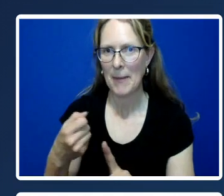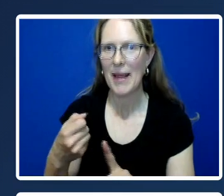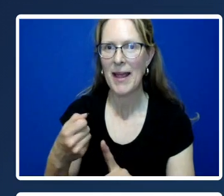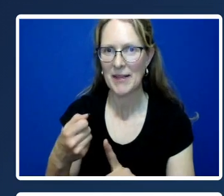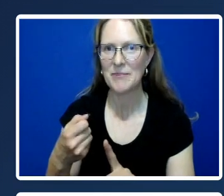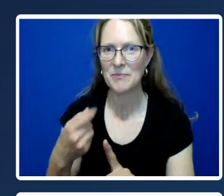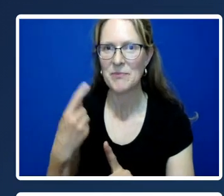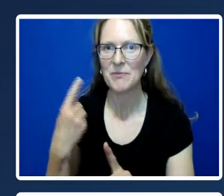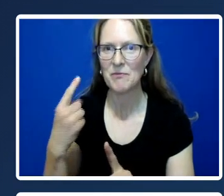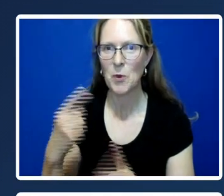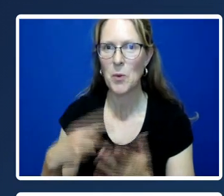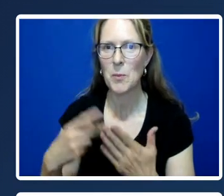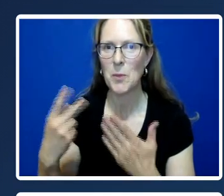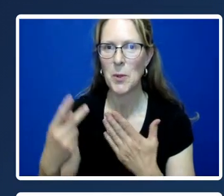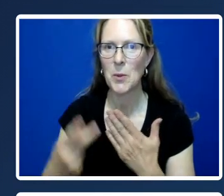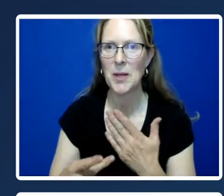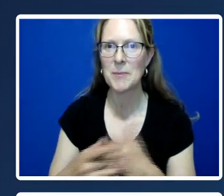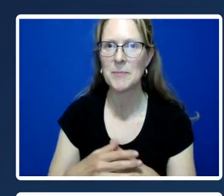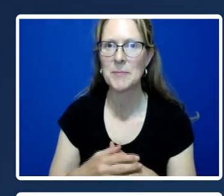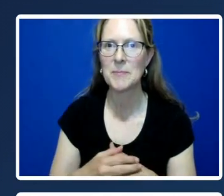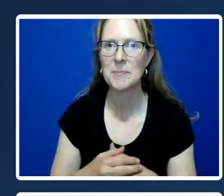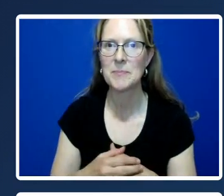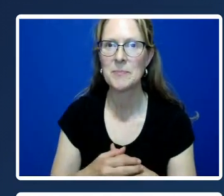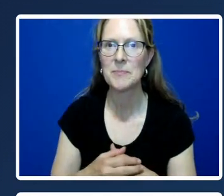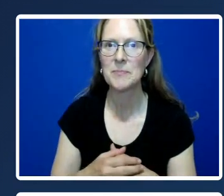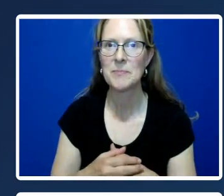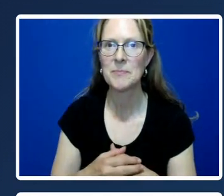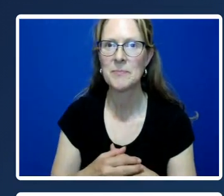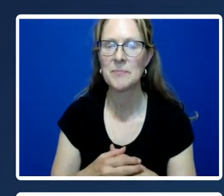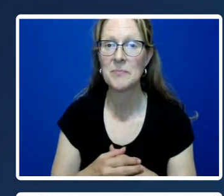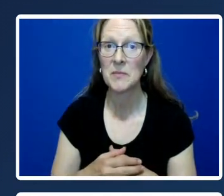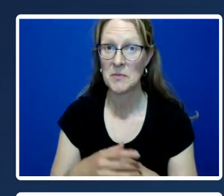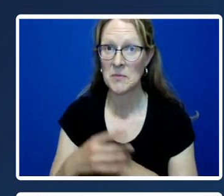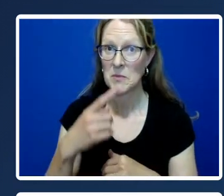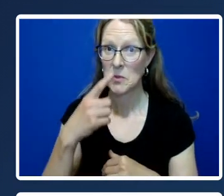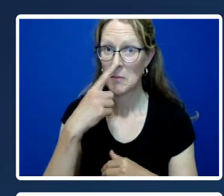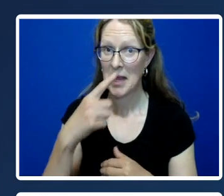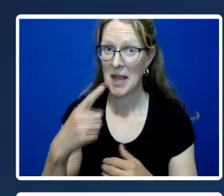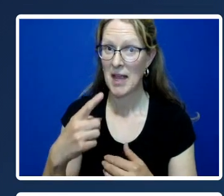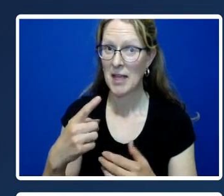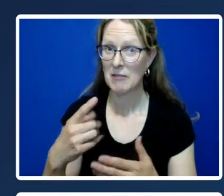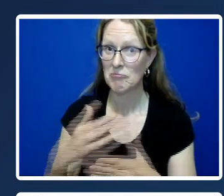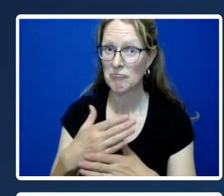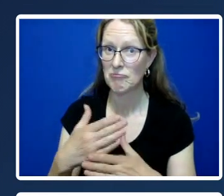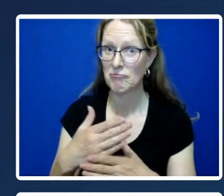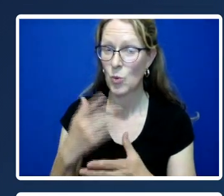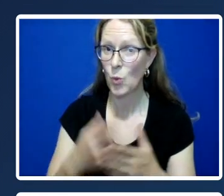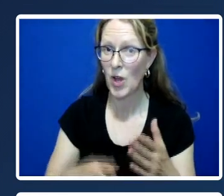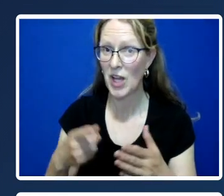can you share with us, what do you consider to be highs and lows of youth co-creation? And this